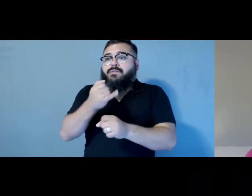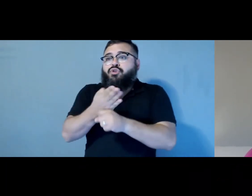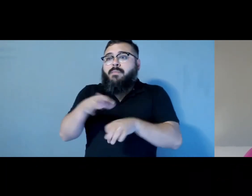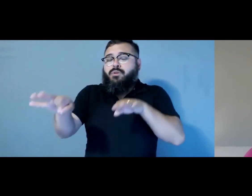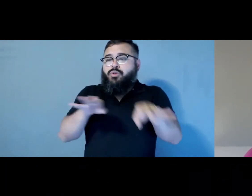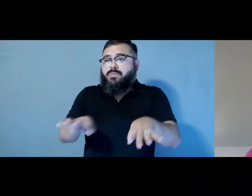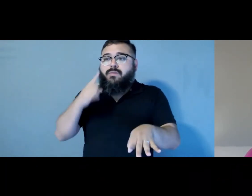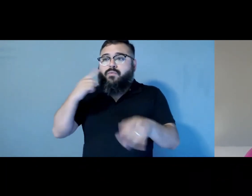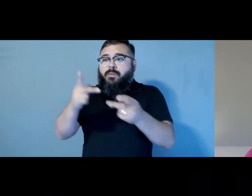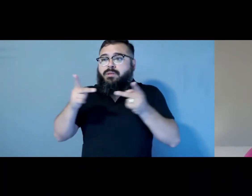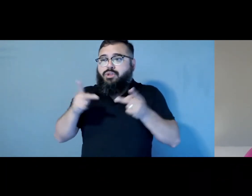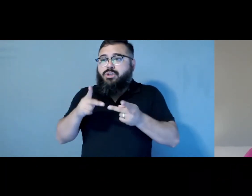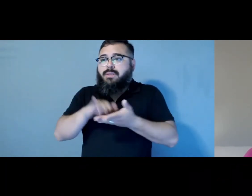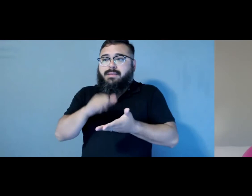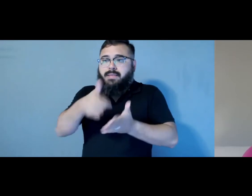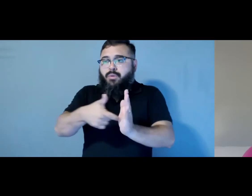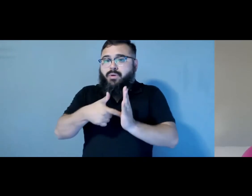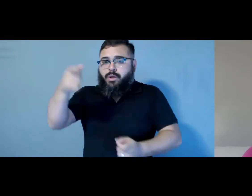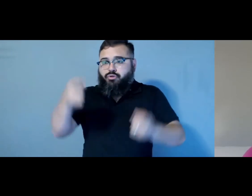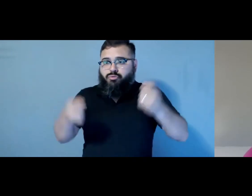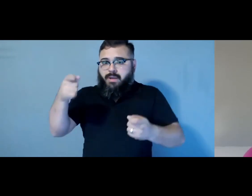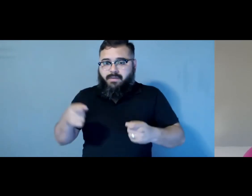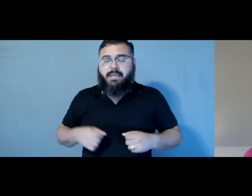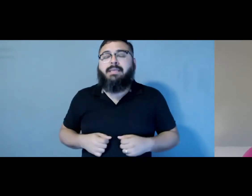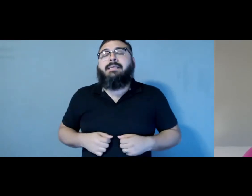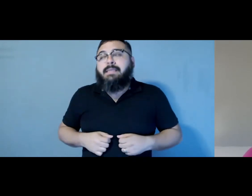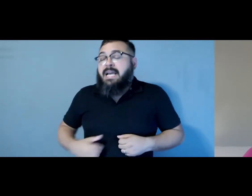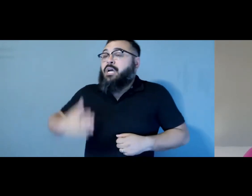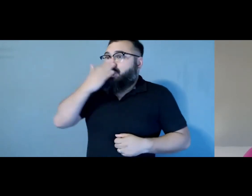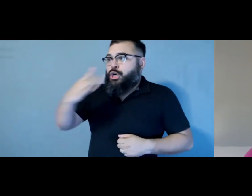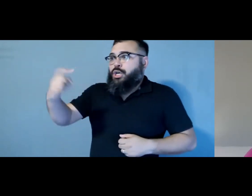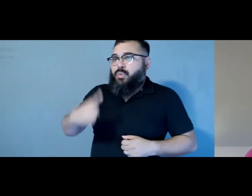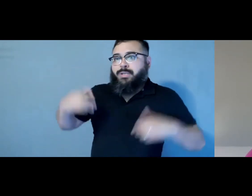for a position that does not require driving? And that's a really good question because that's an issue